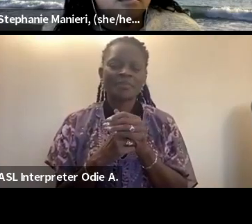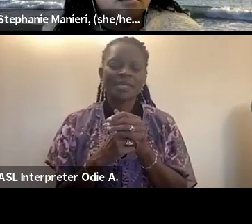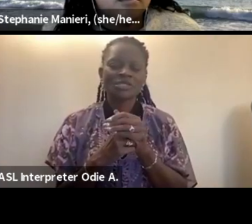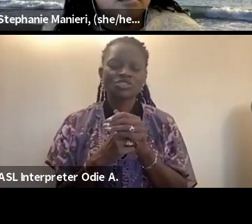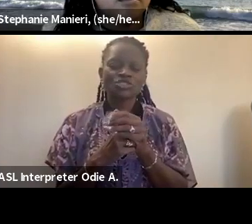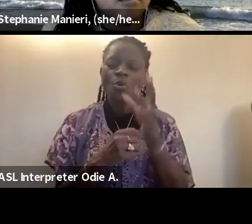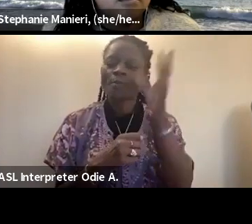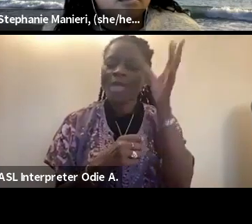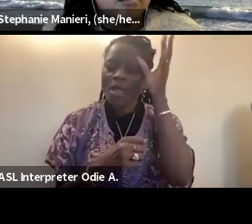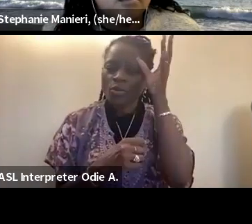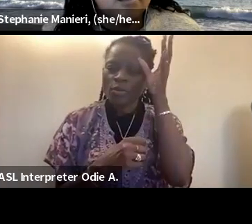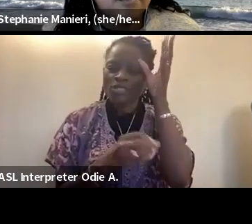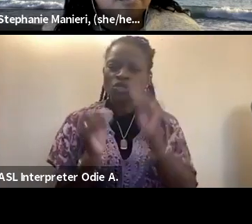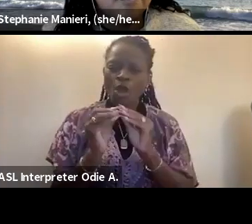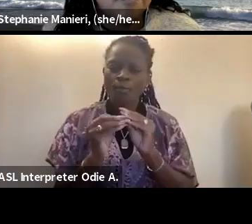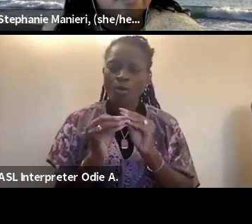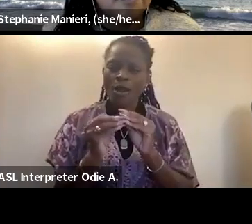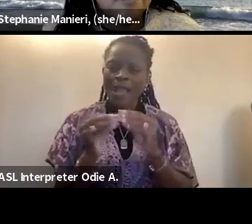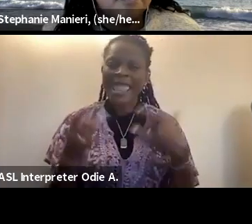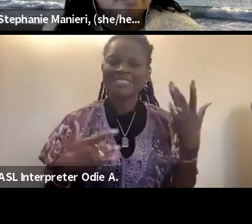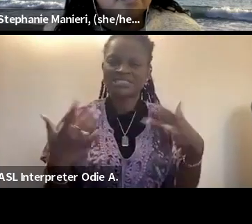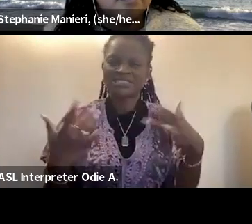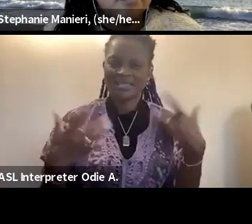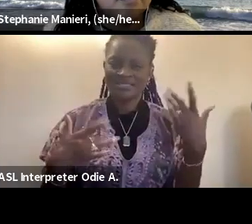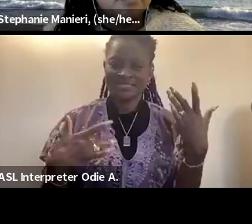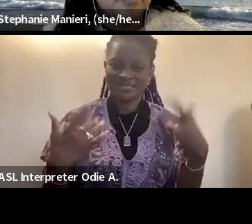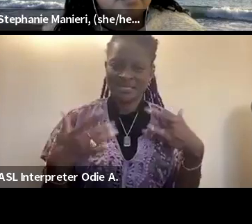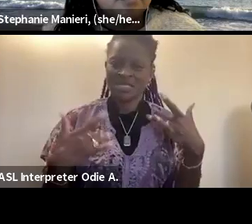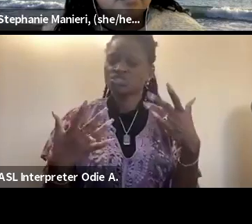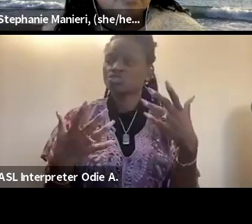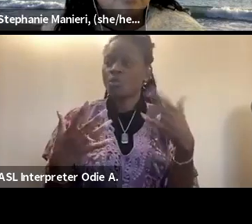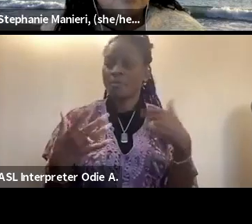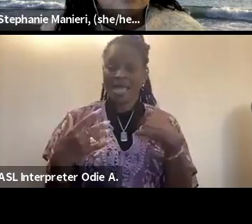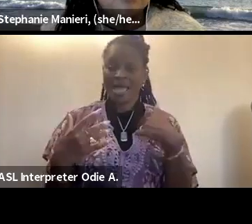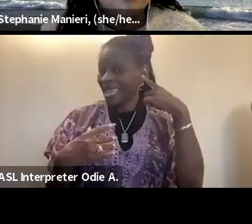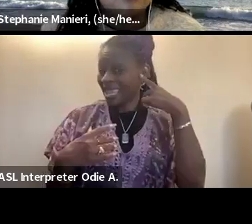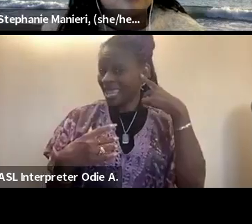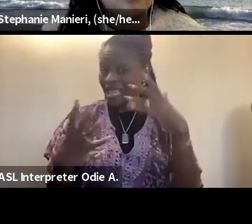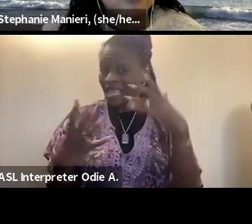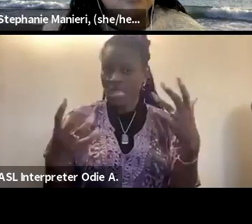So for the most part, I've been hearing a lot of positivity. That being said. Of Coursey, there are questions